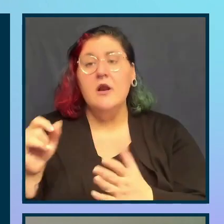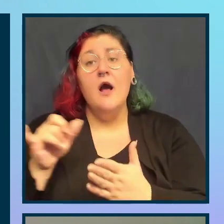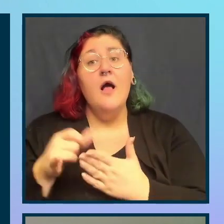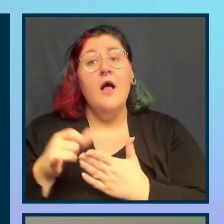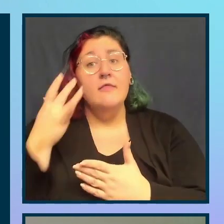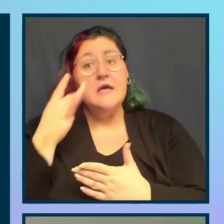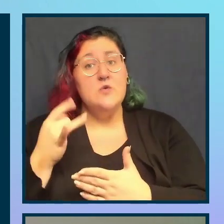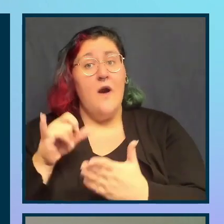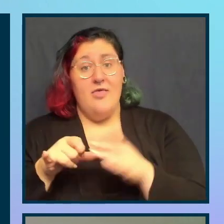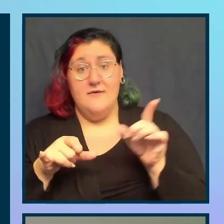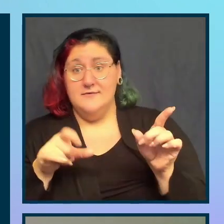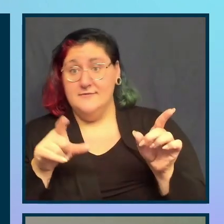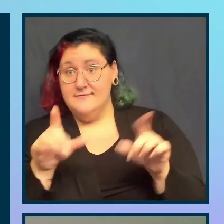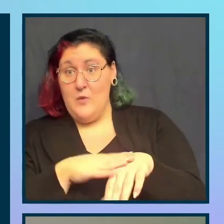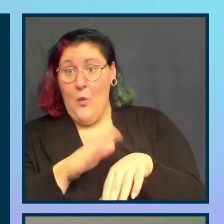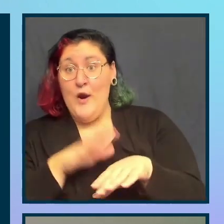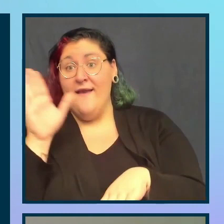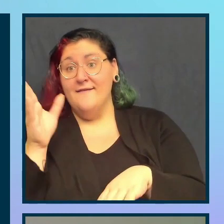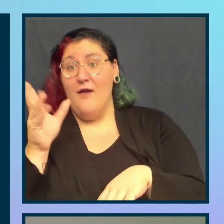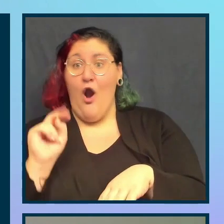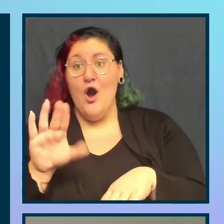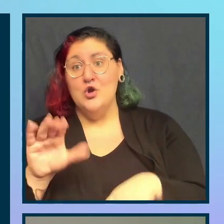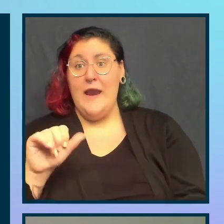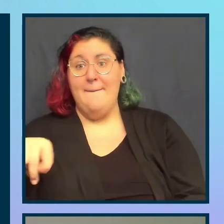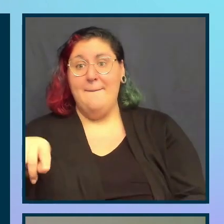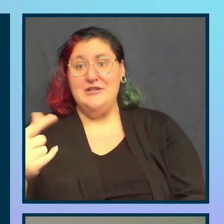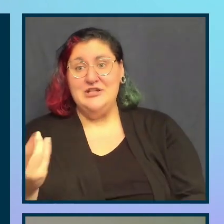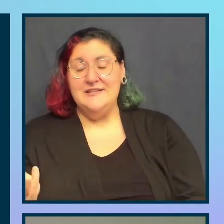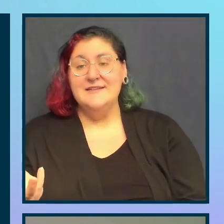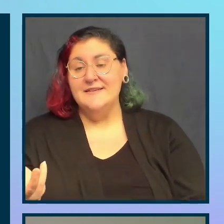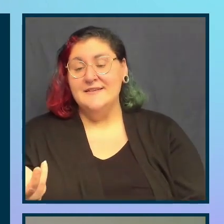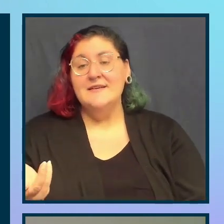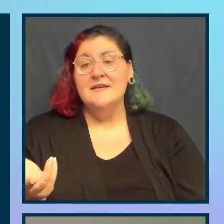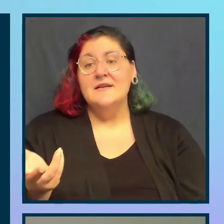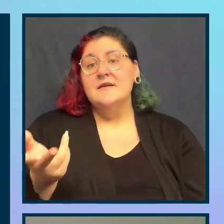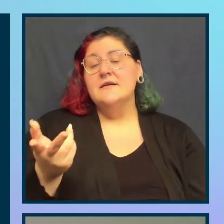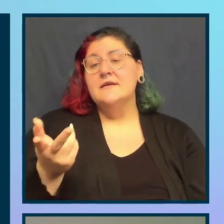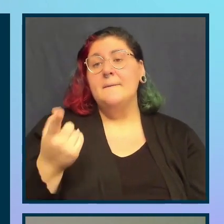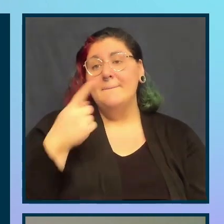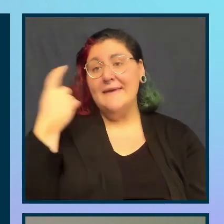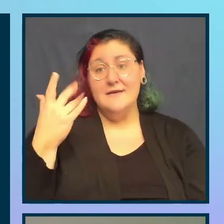and also why there's a cautionary bubble there because context matters so, so much.